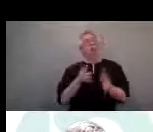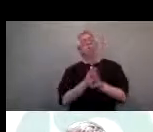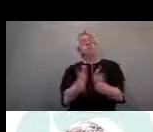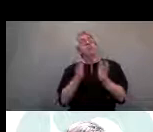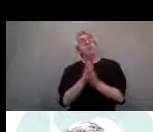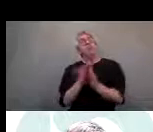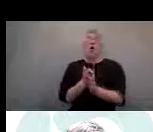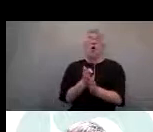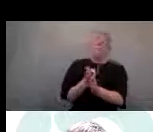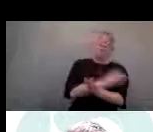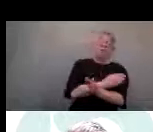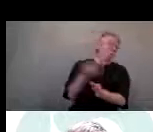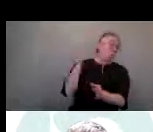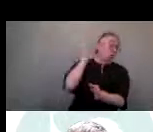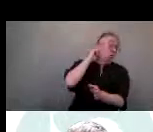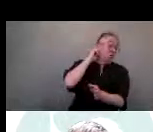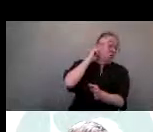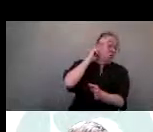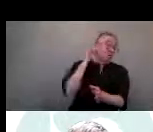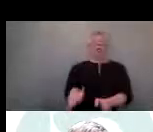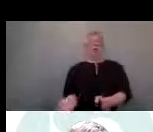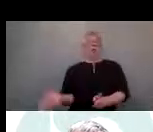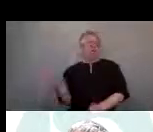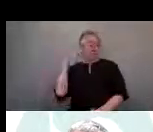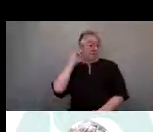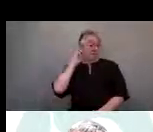and what happened before, between and after I got it. Also I would